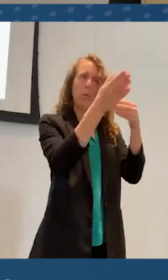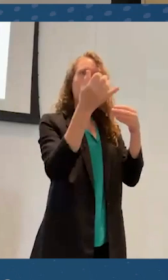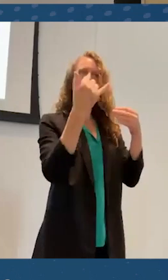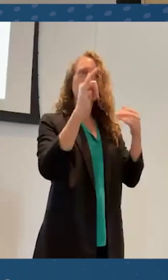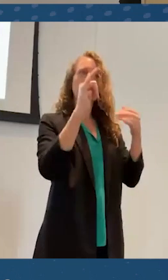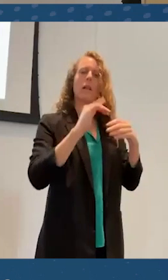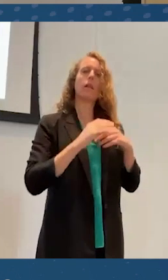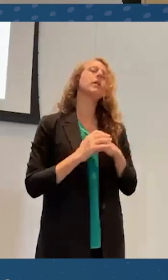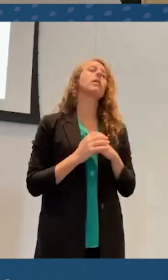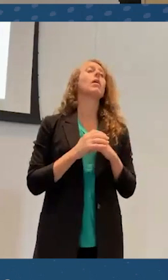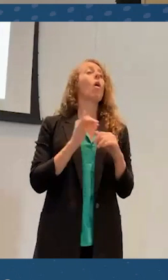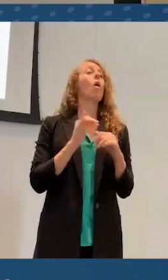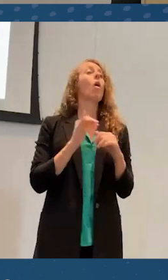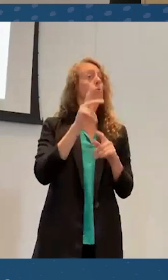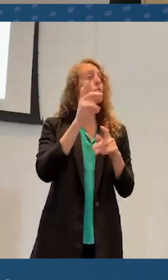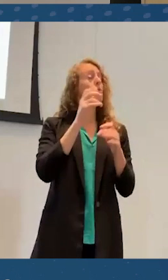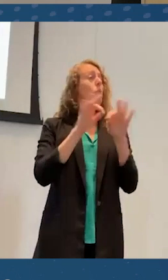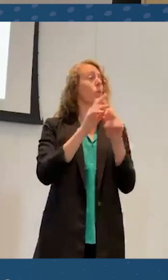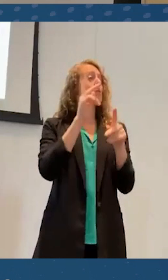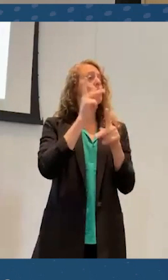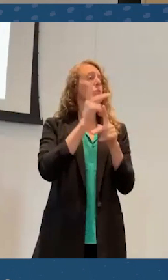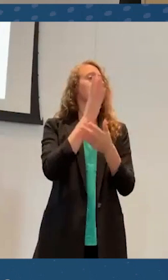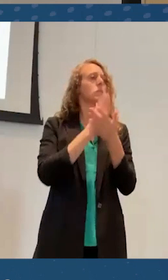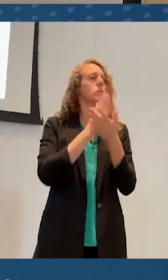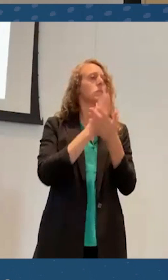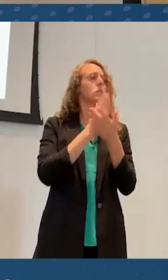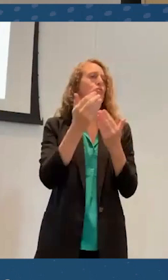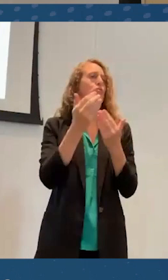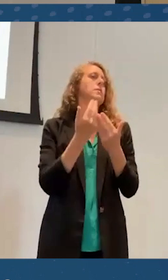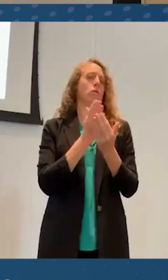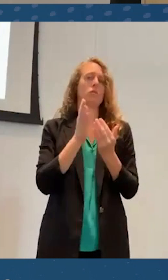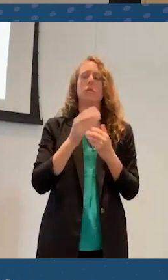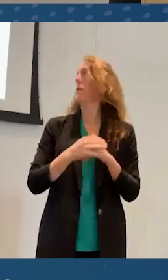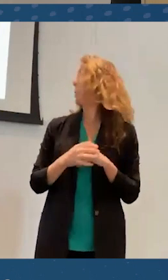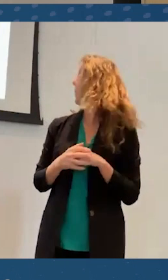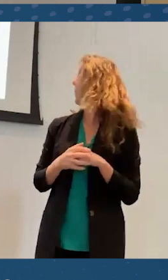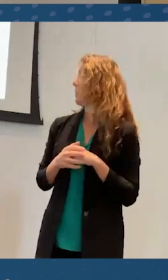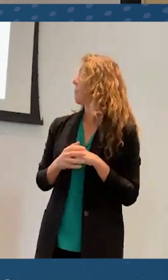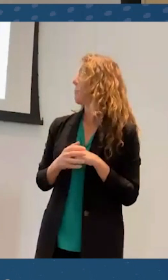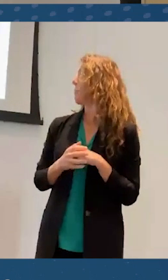even when the subtitles aren't obscured by the rest of the environment.